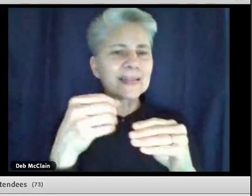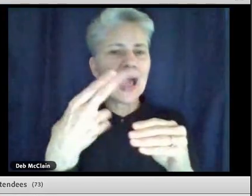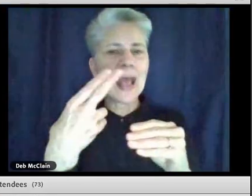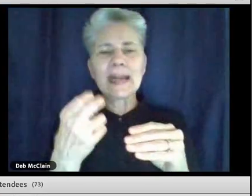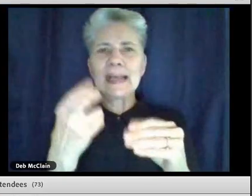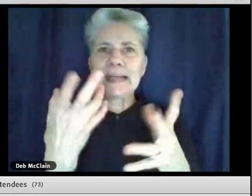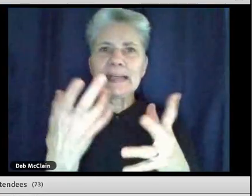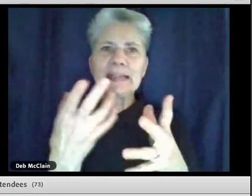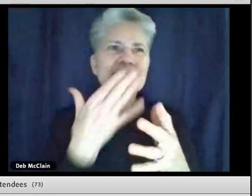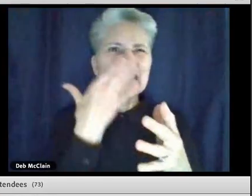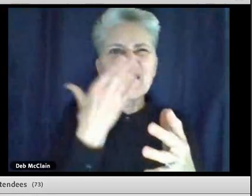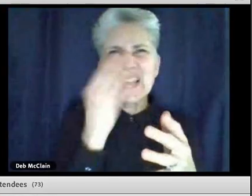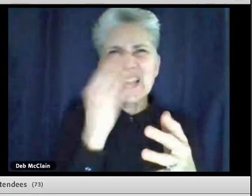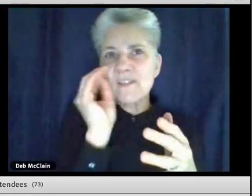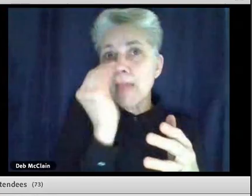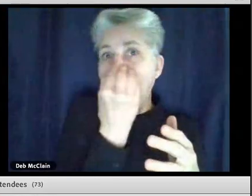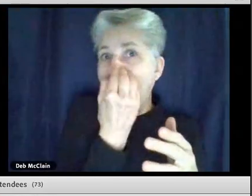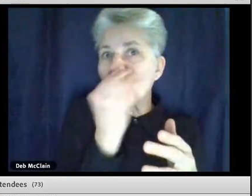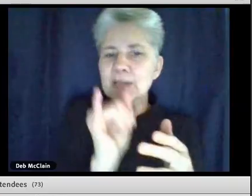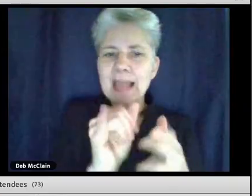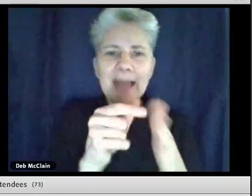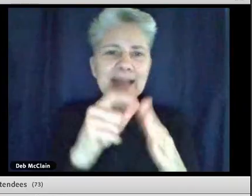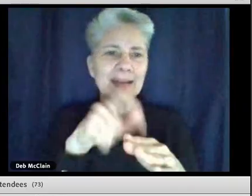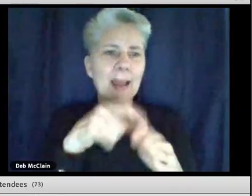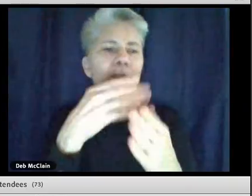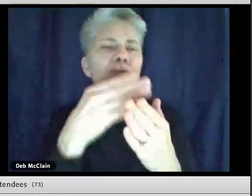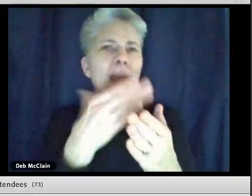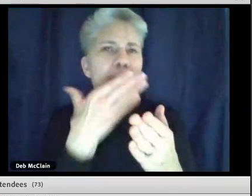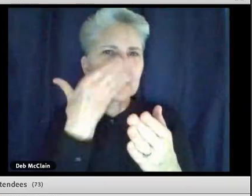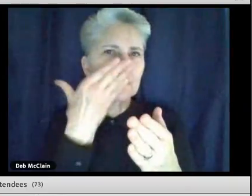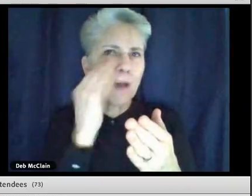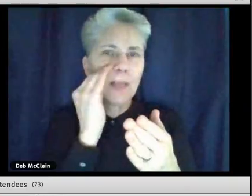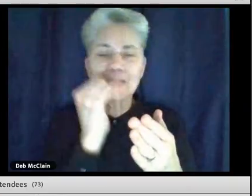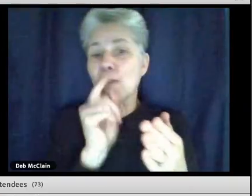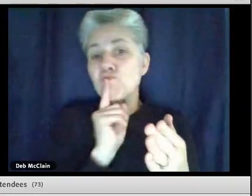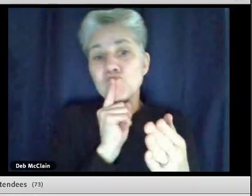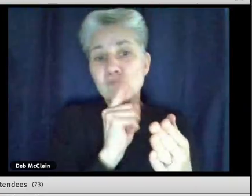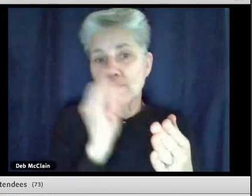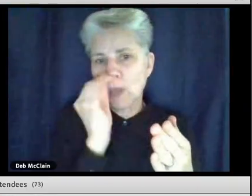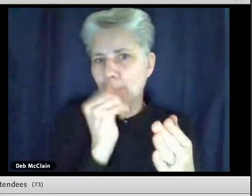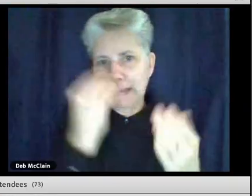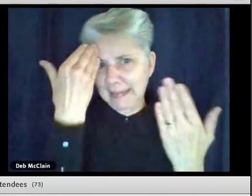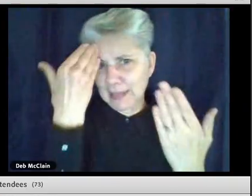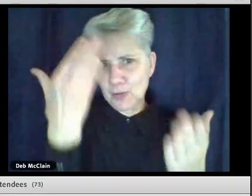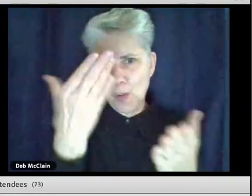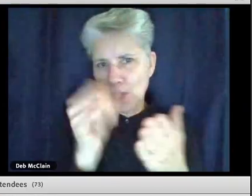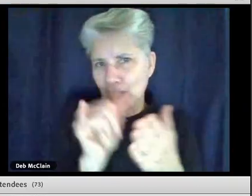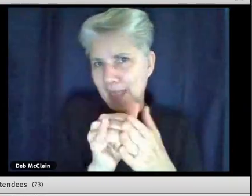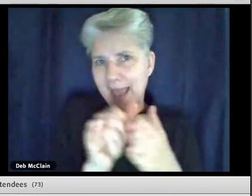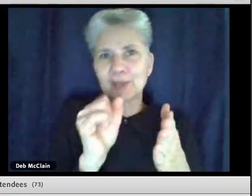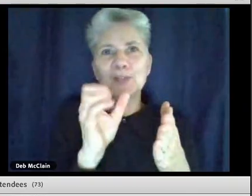that they did was, they went outside, and he's, you know, he's sniffing the flowers. Take time to stop and smell the flowers.